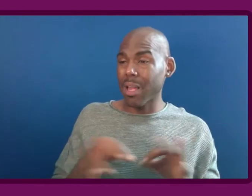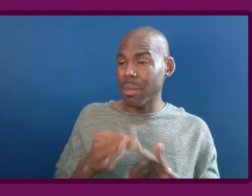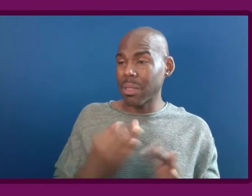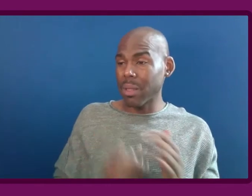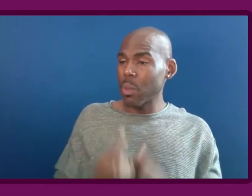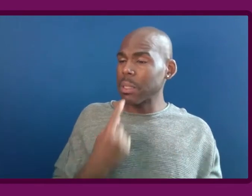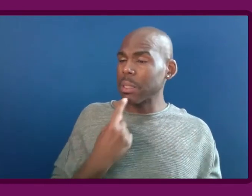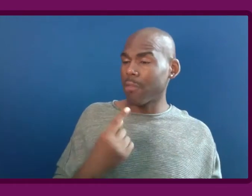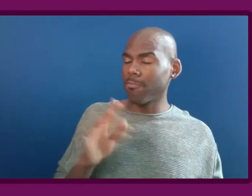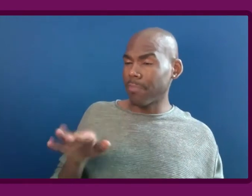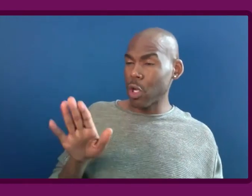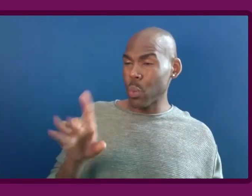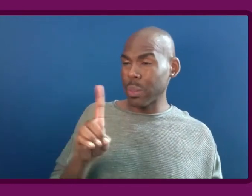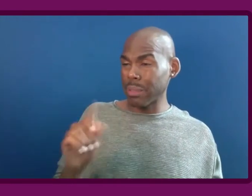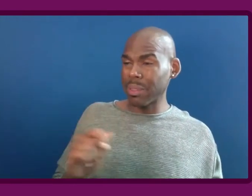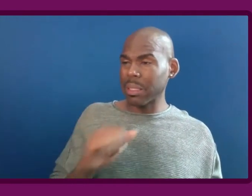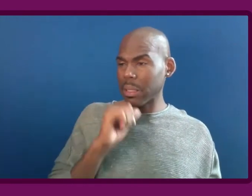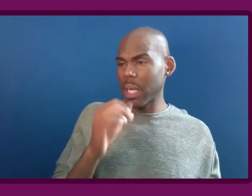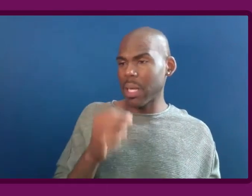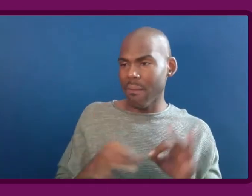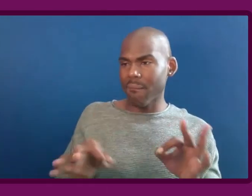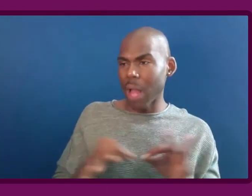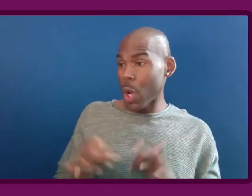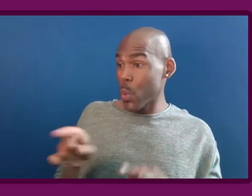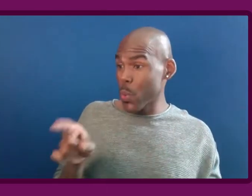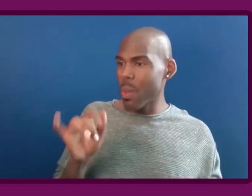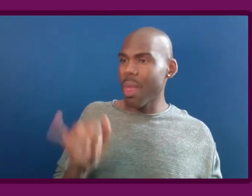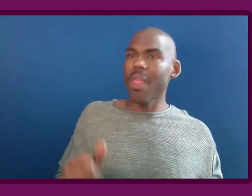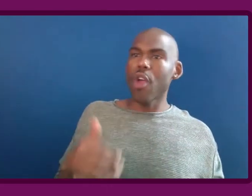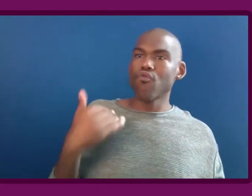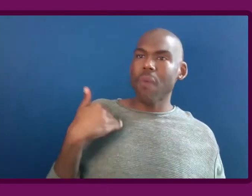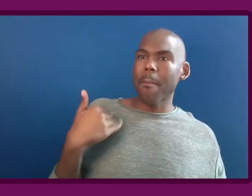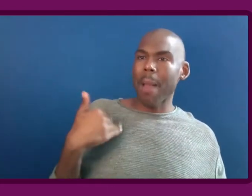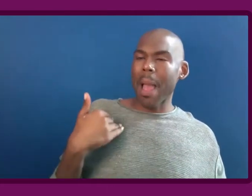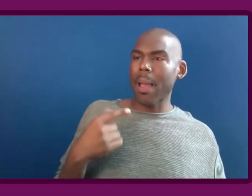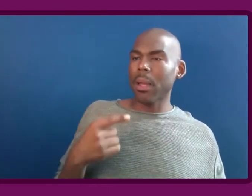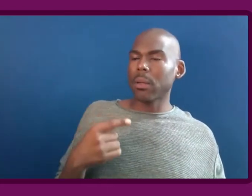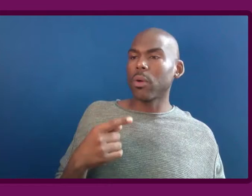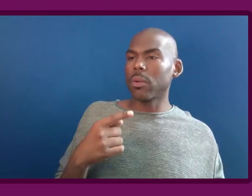told you, the idea that your disability doesn't define you, that reminds me of when people say,